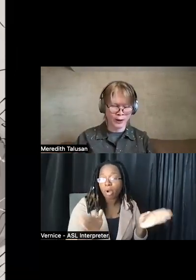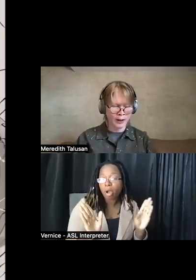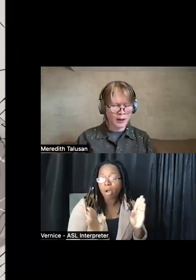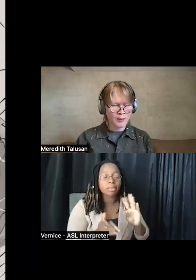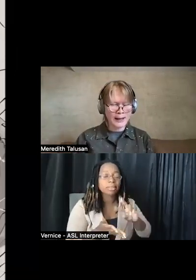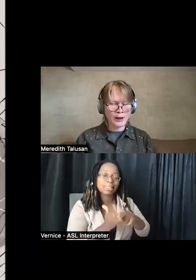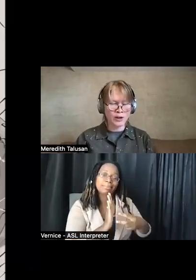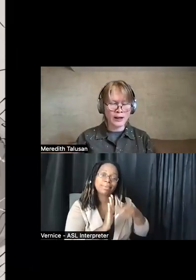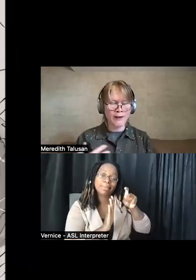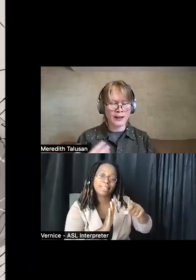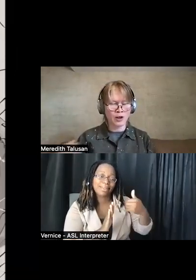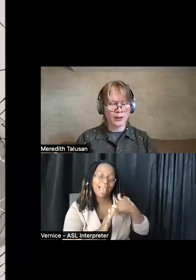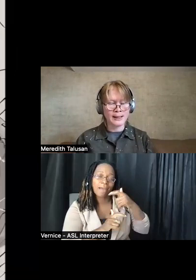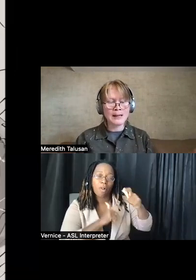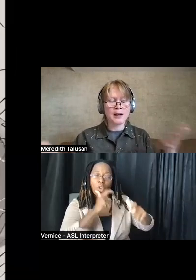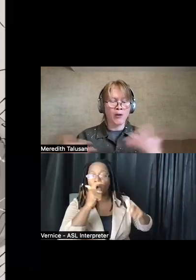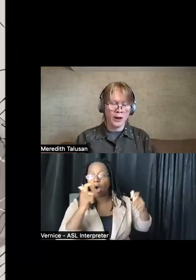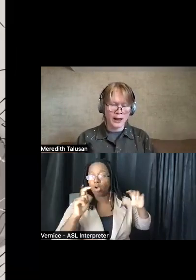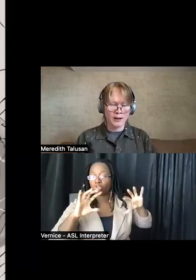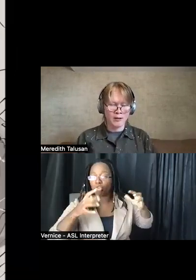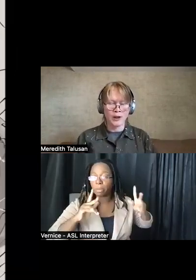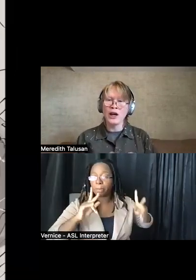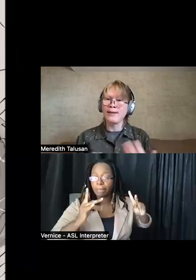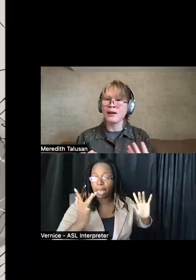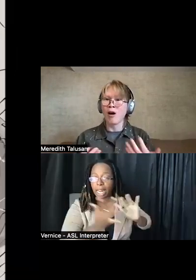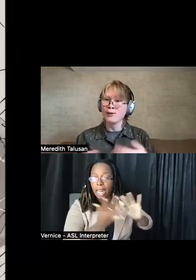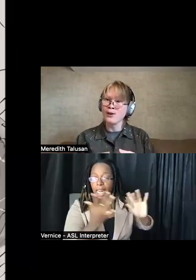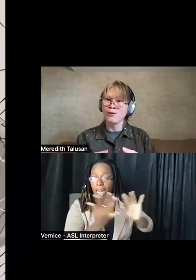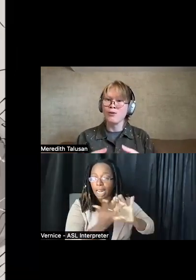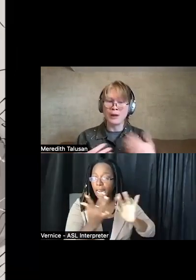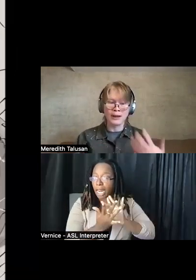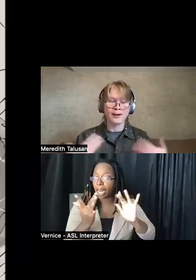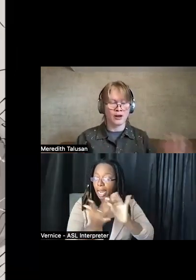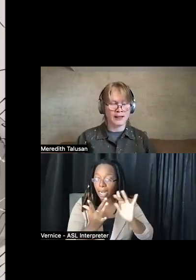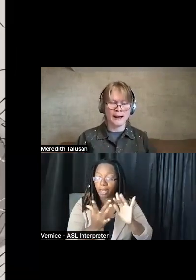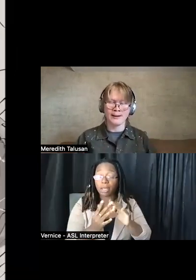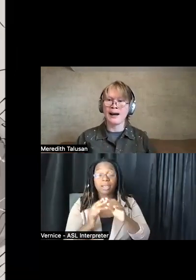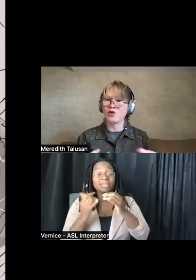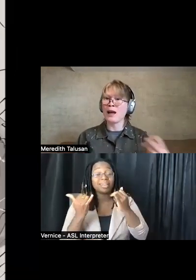it was worthwhile being a broad network, but I naturally gravitate towards deep